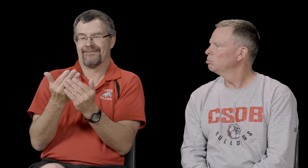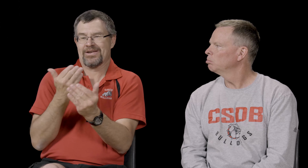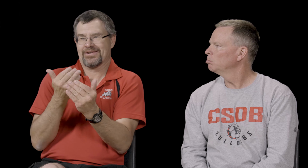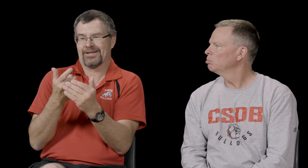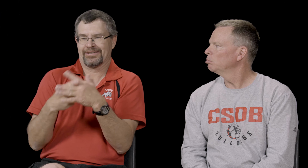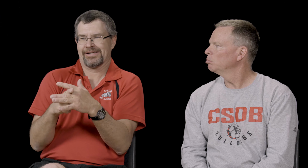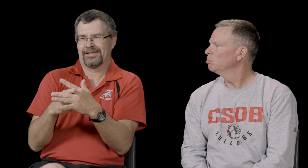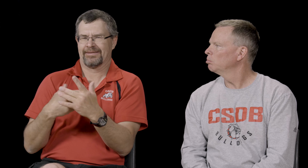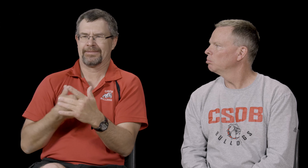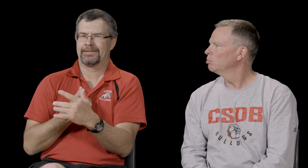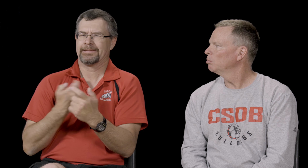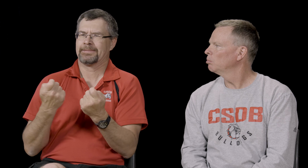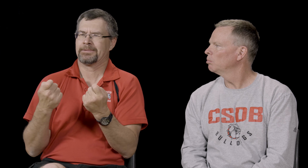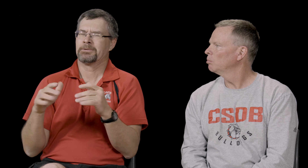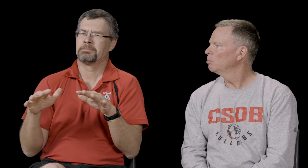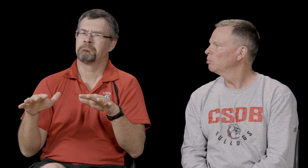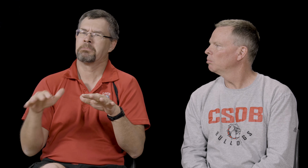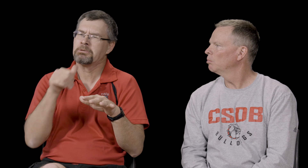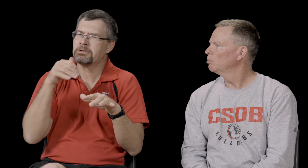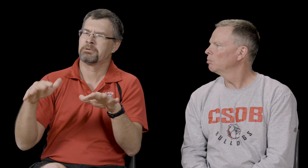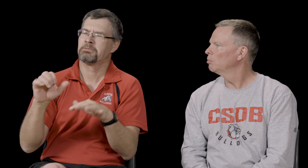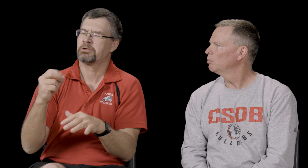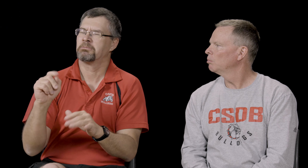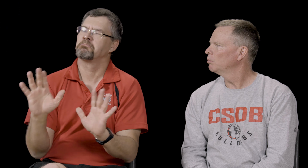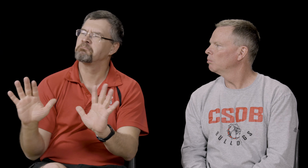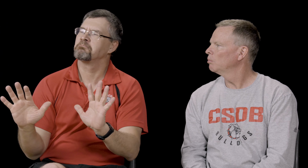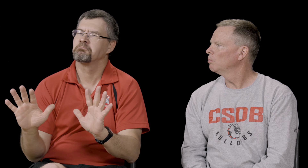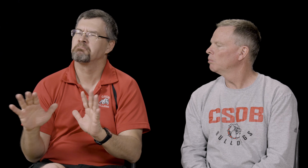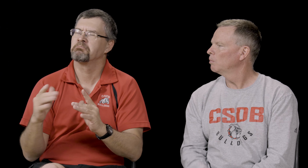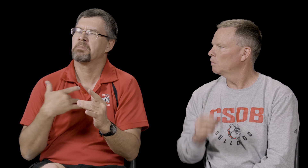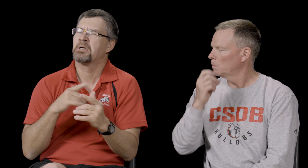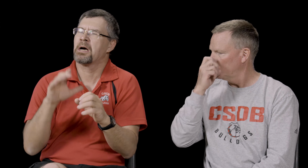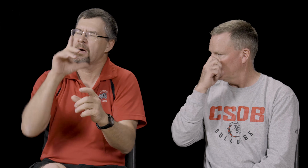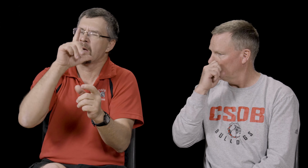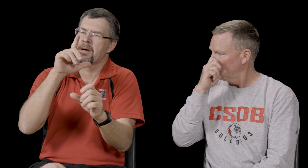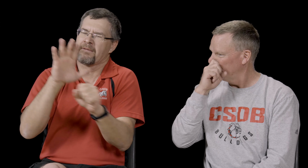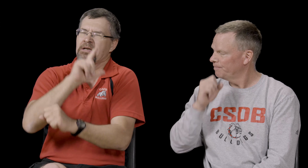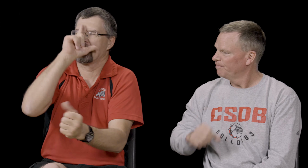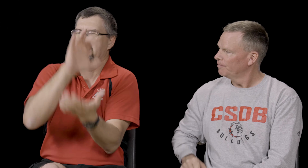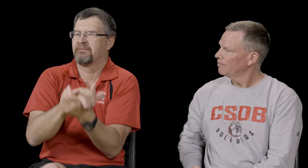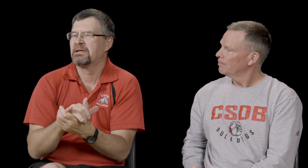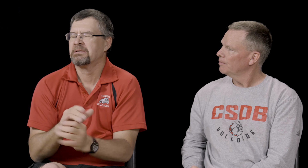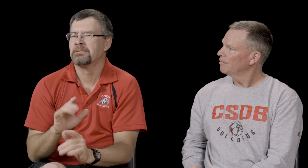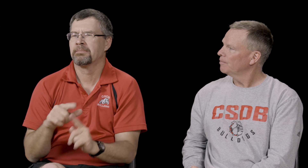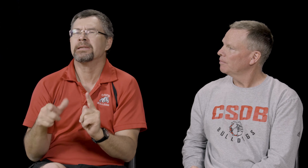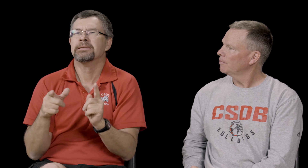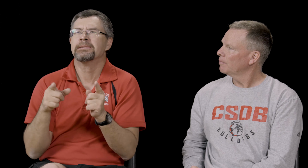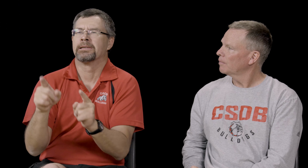In the days leading up to the game we were a bit apprehensive. We had full faith in our team,